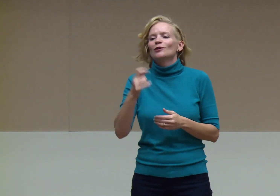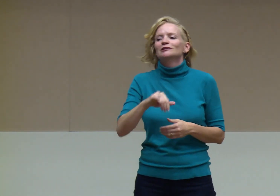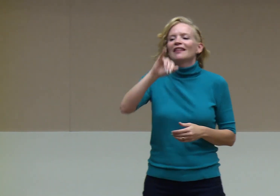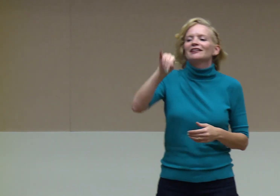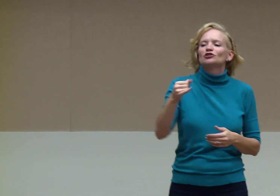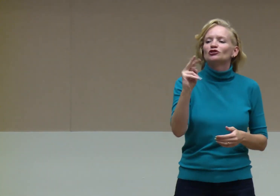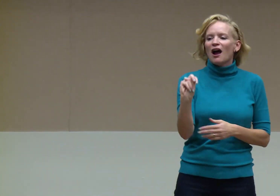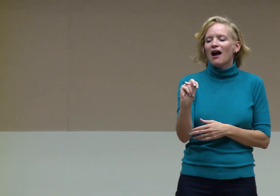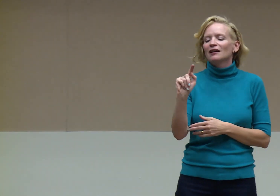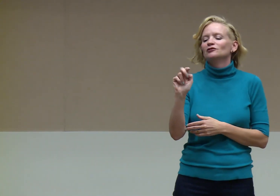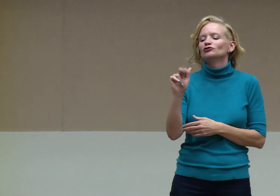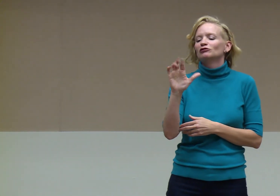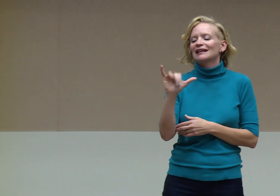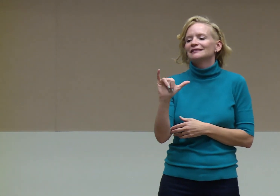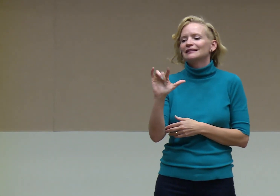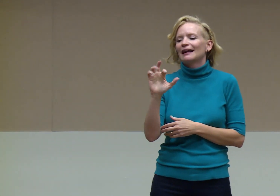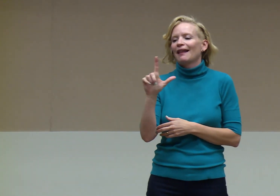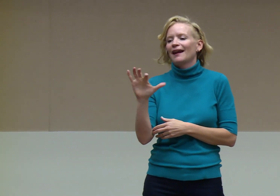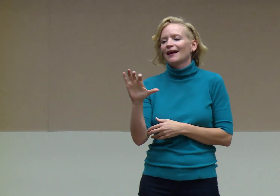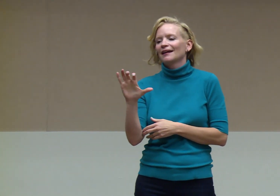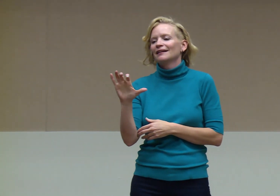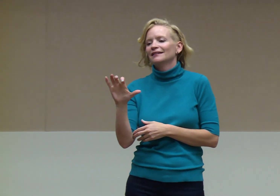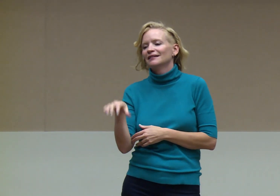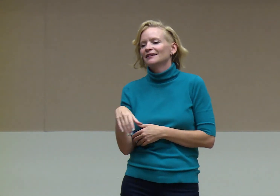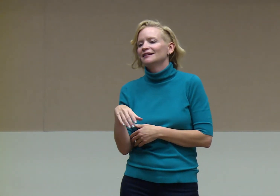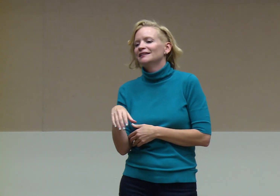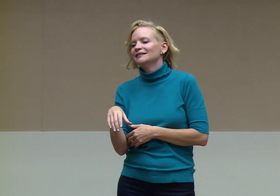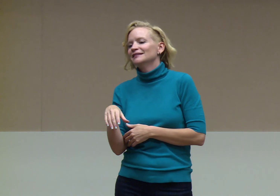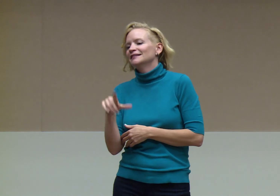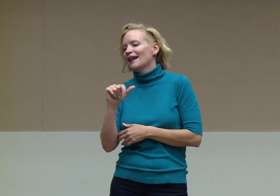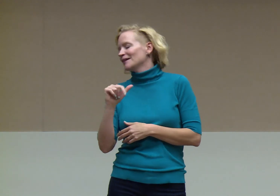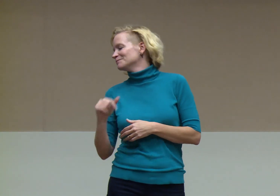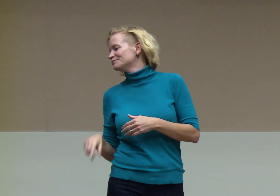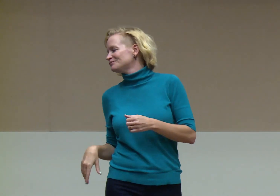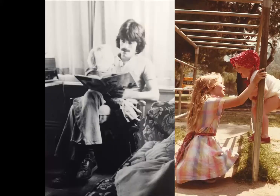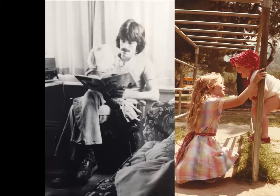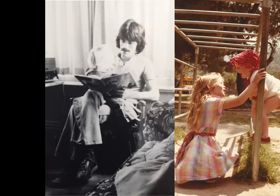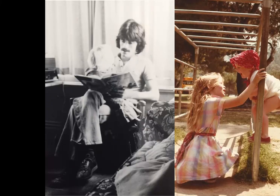So I was diagnosed at the John Tracy Clinic in L.A.